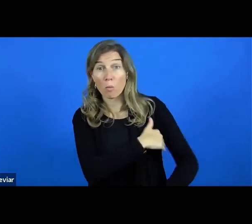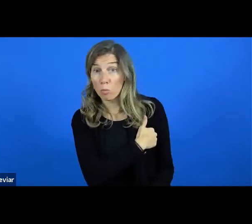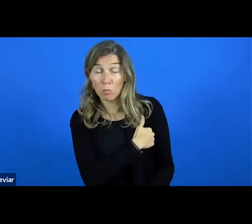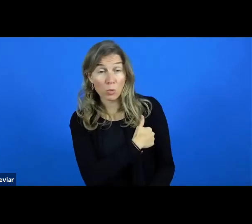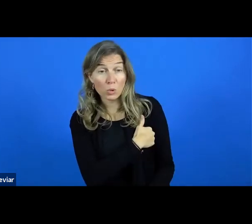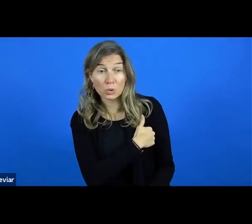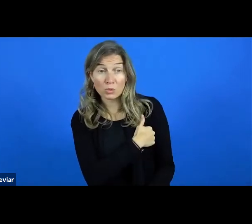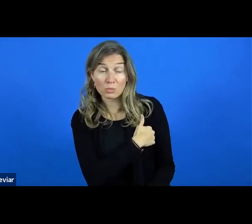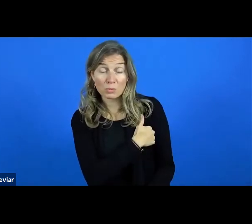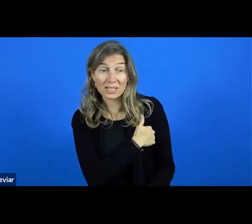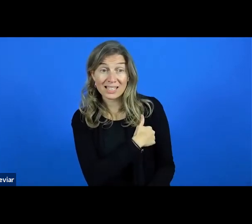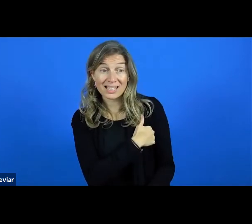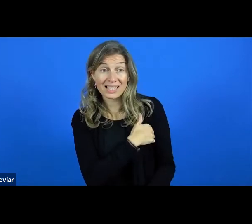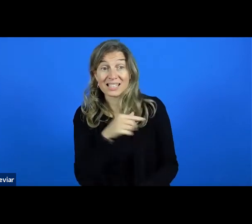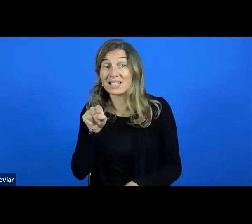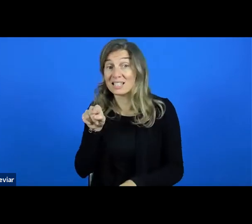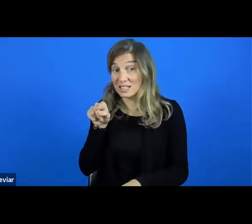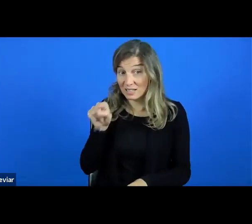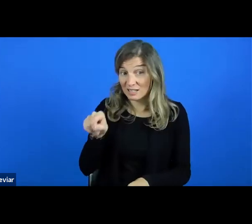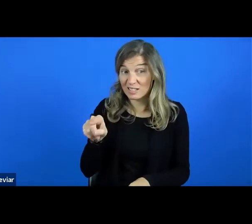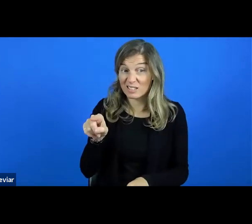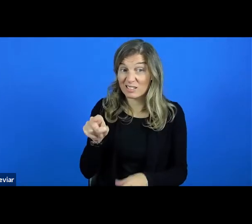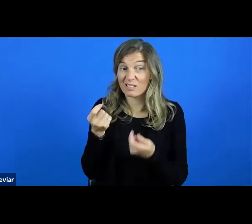with complaints concerning instances of maladministration